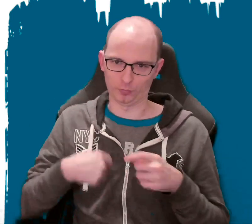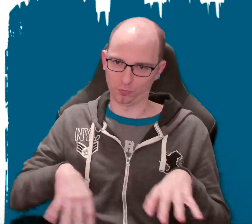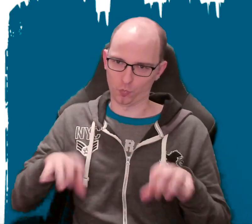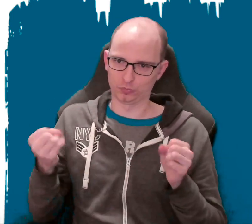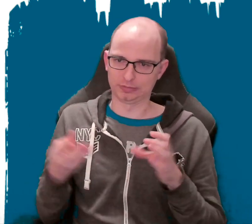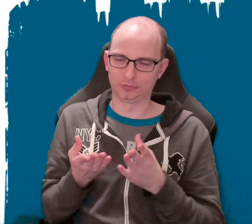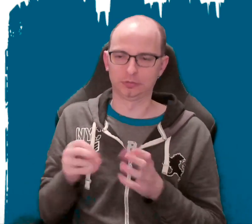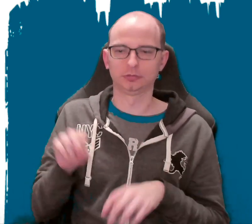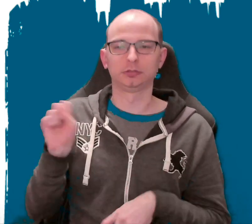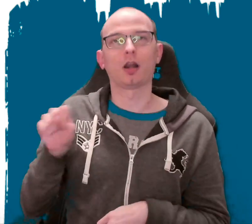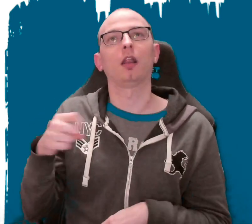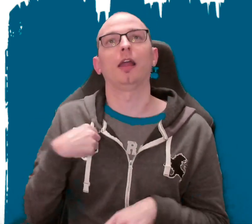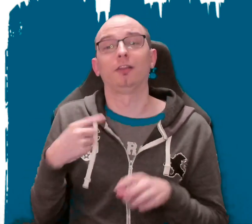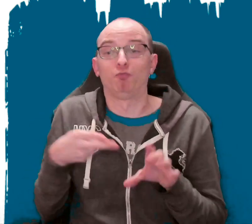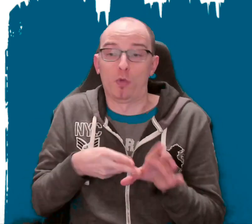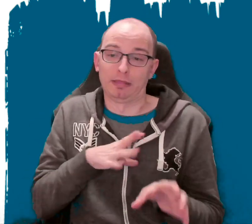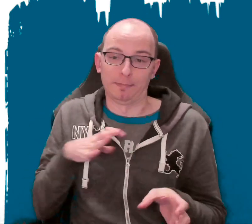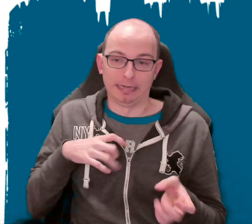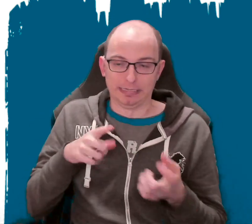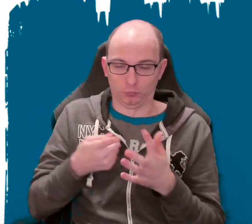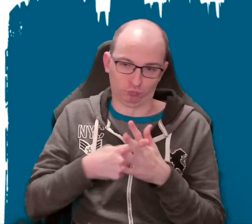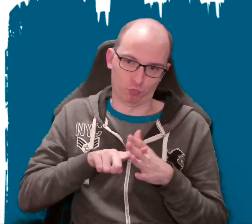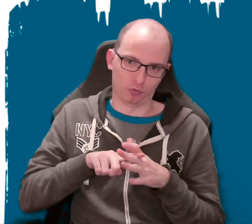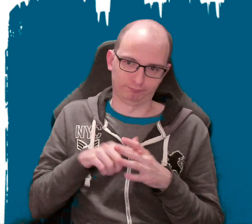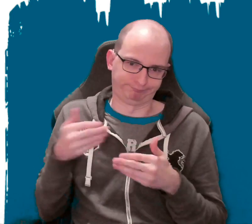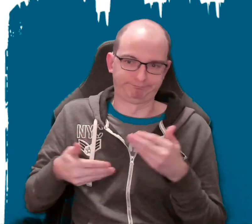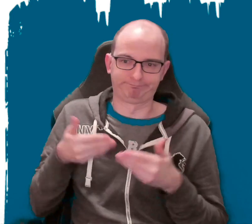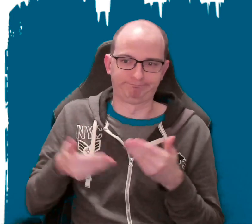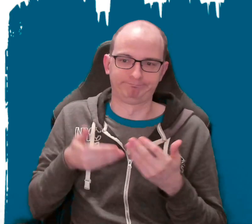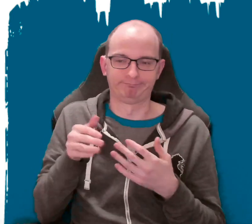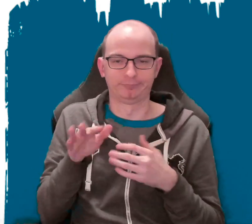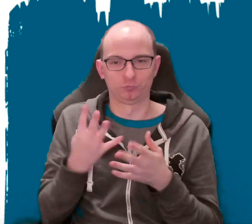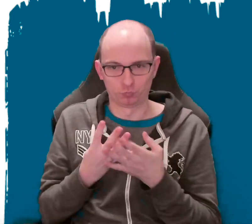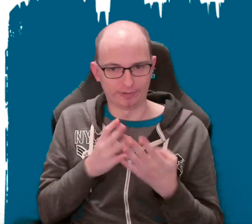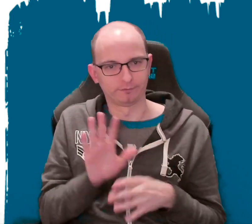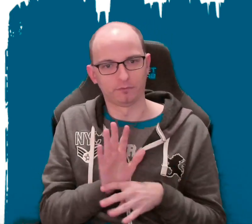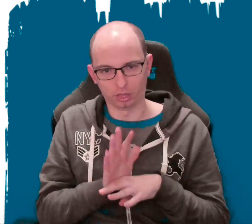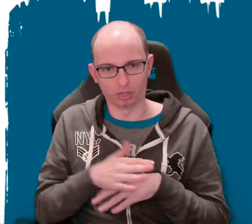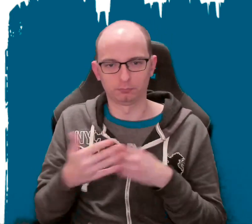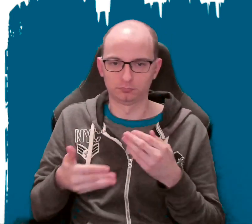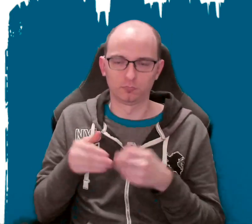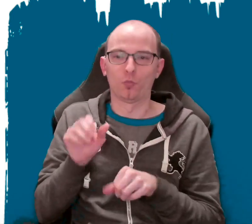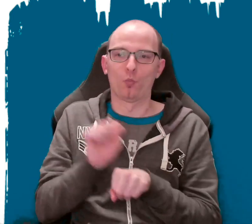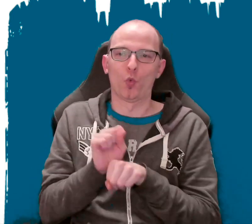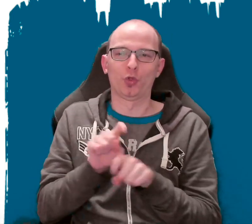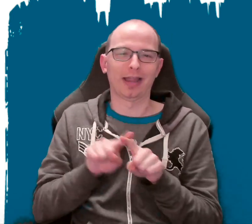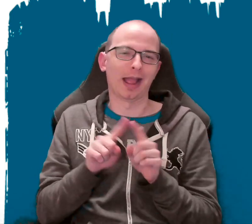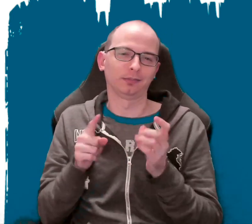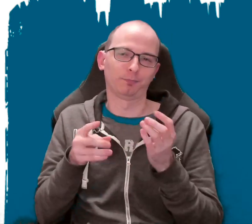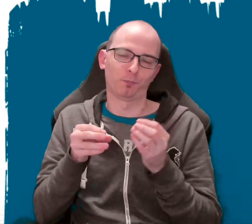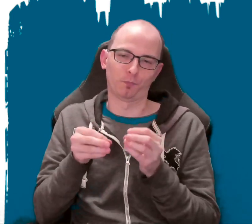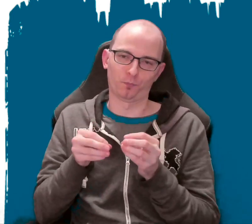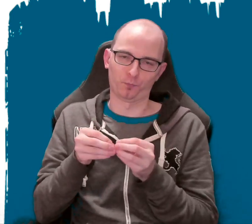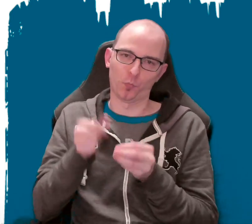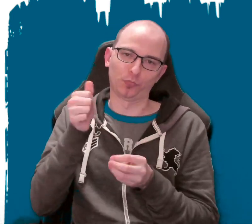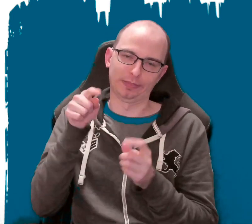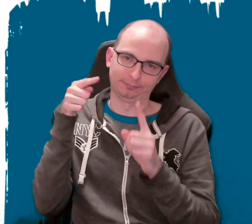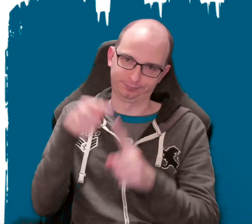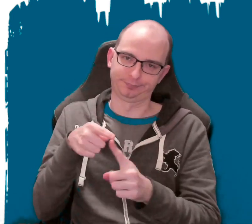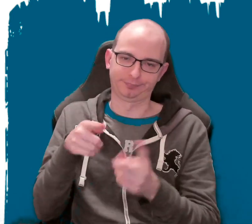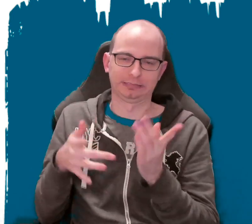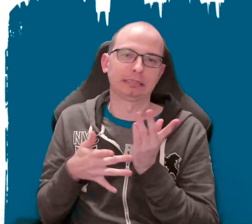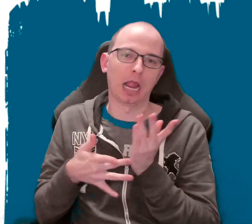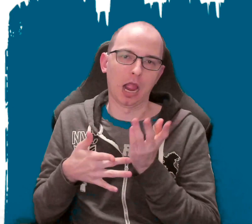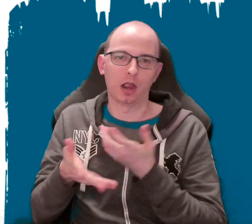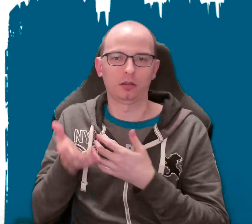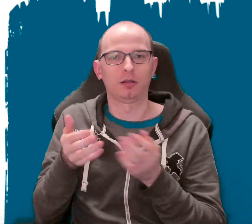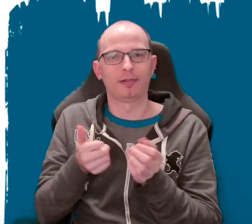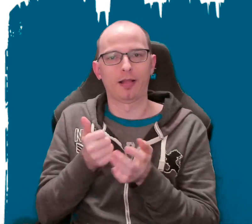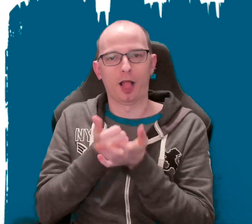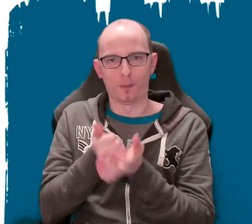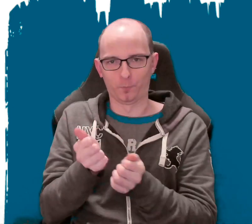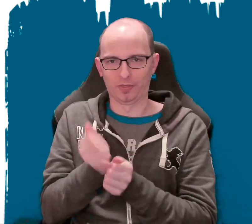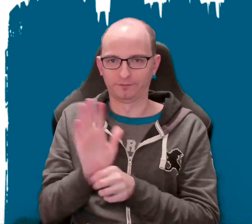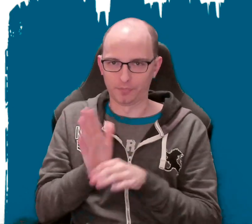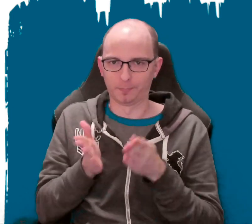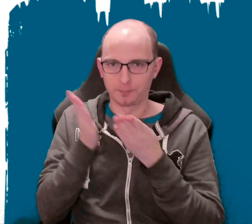On the committee, we screened the films, and I mainly worked on the technical aspect,